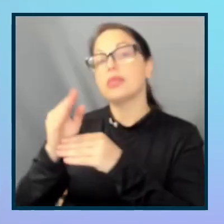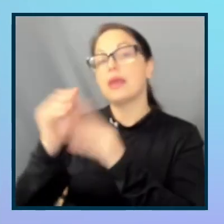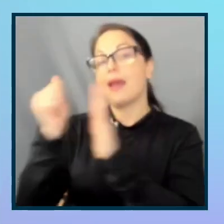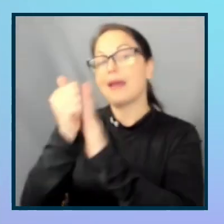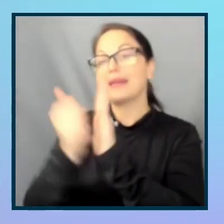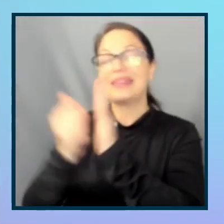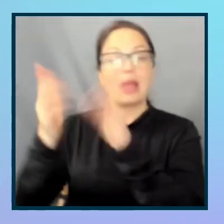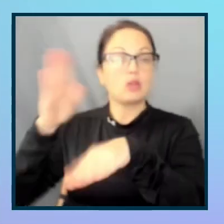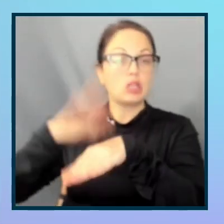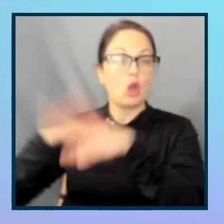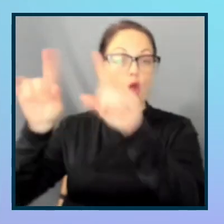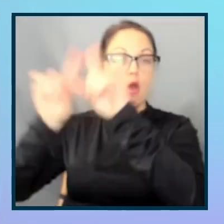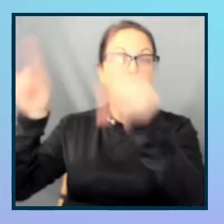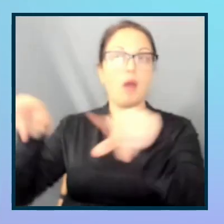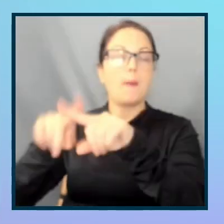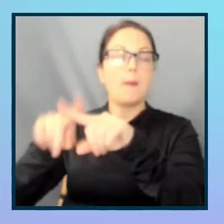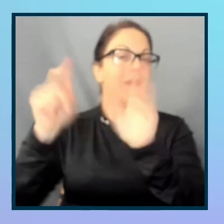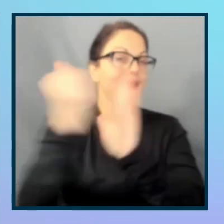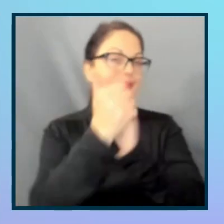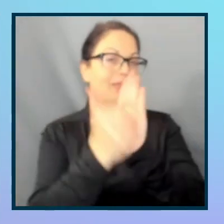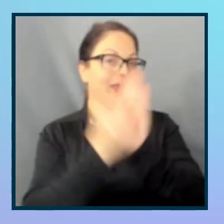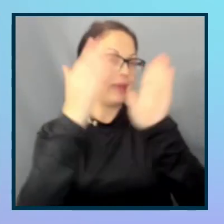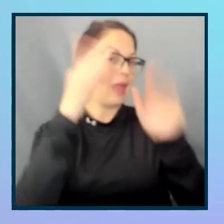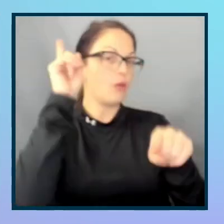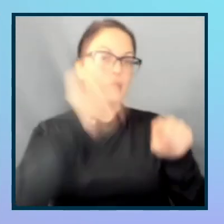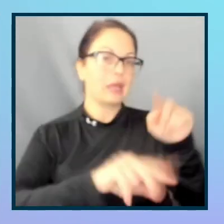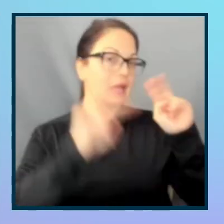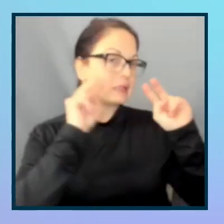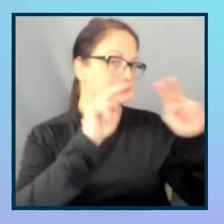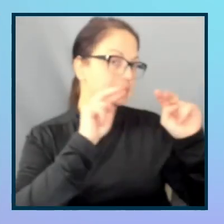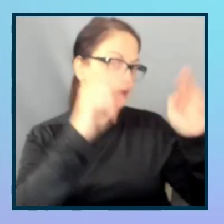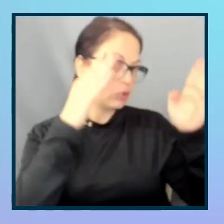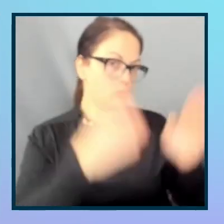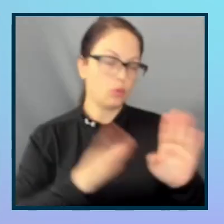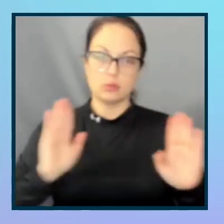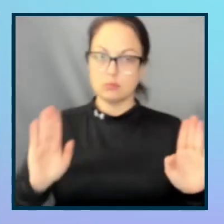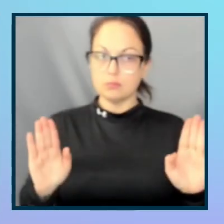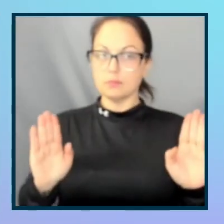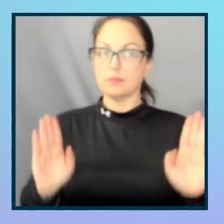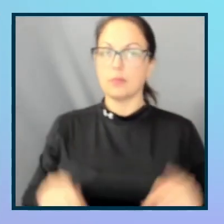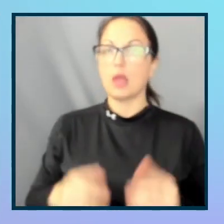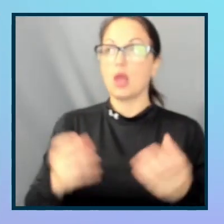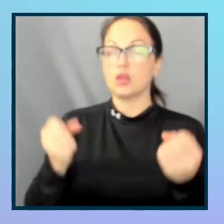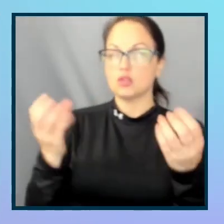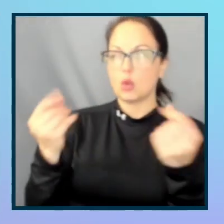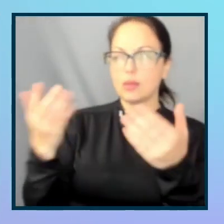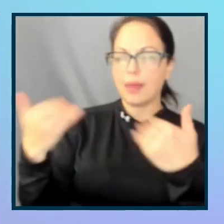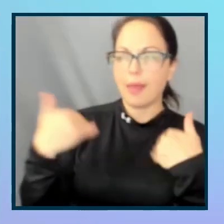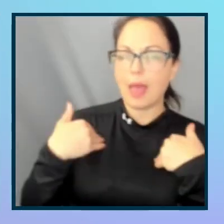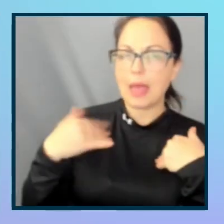they had this concept that the accountant had to be able to speak, because they were speaking